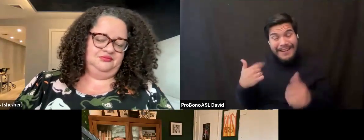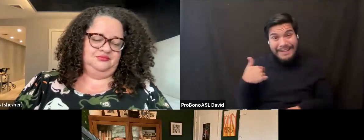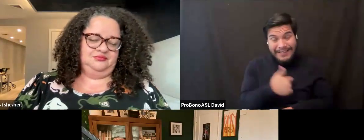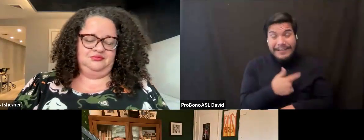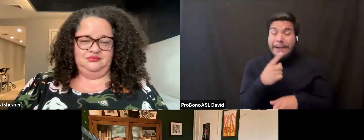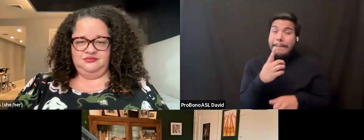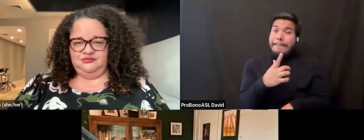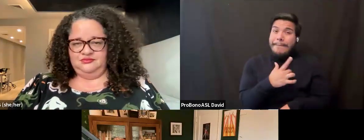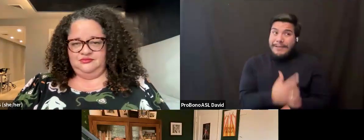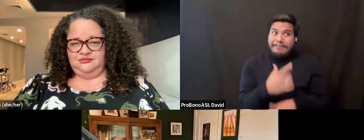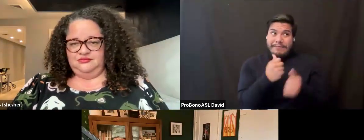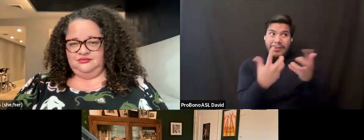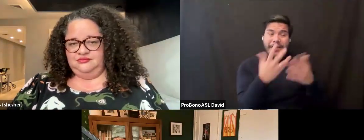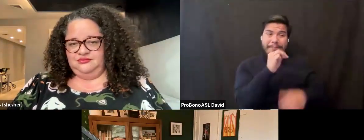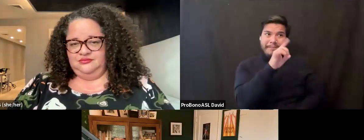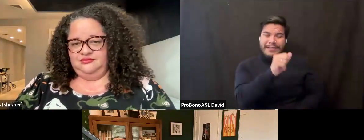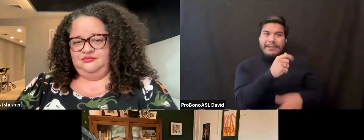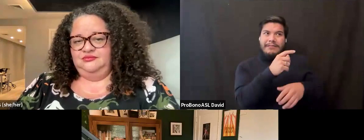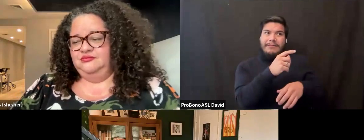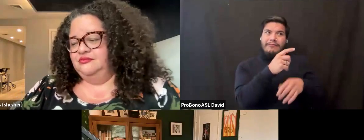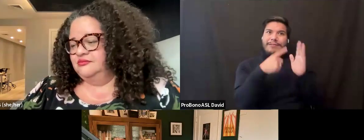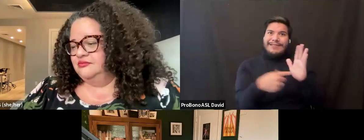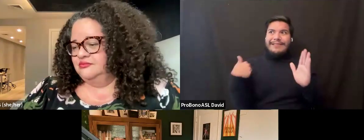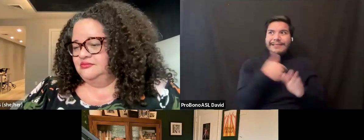of media likes to depict us as a fringe and B,